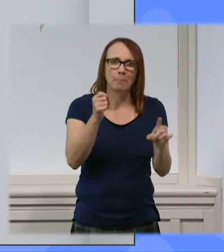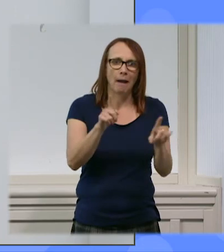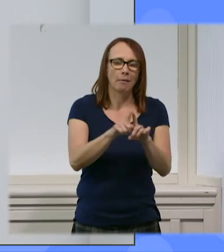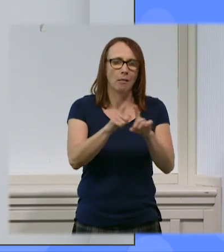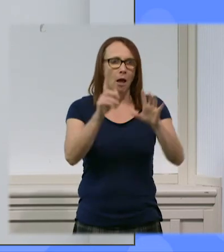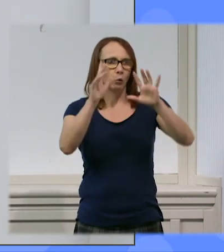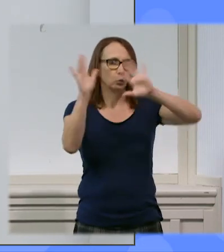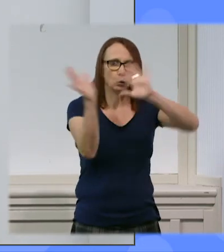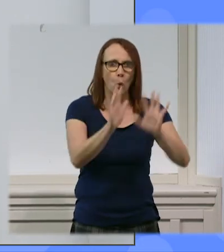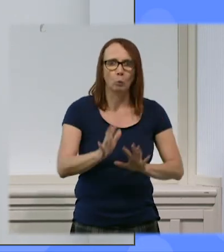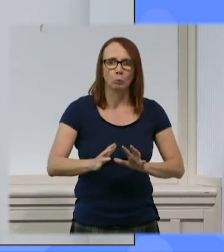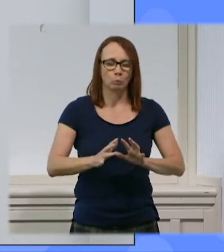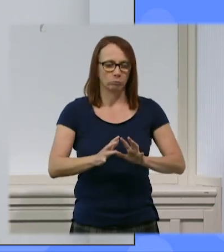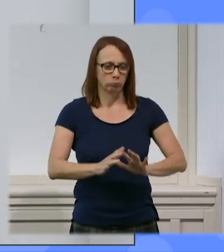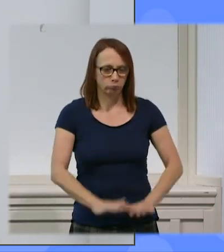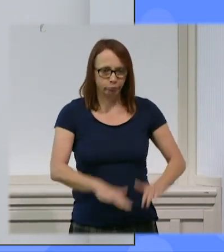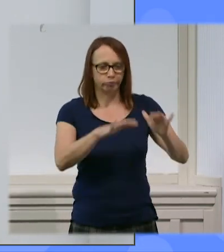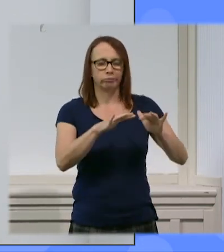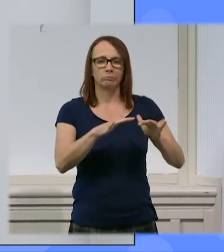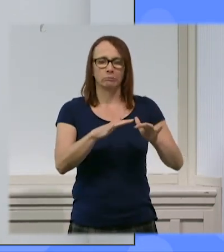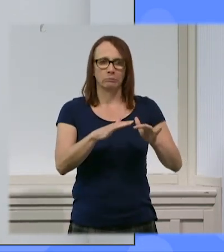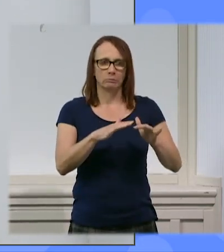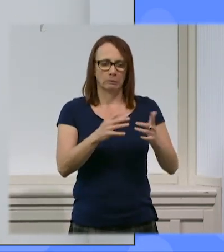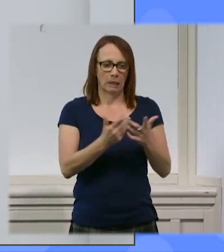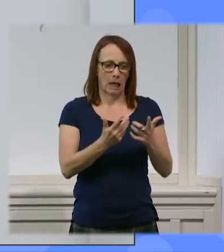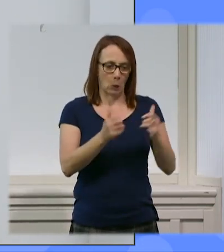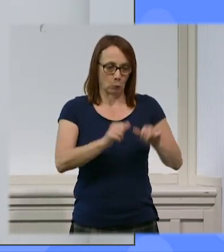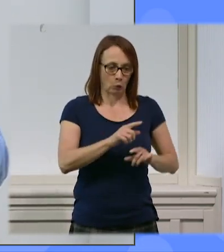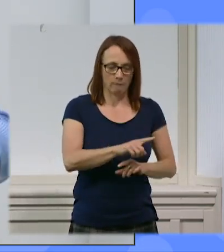the like but also then how we start to reduce greenhouse gas emissions which